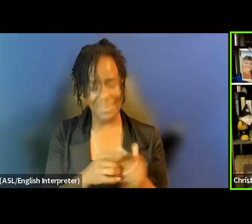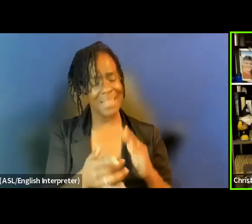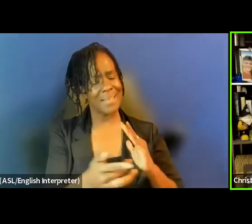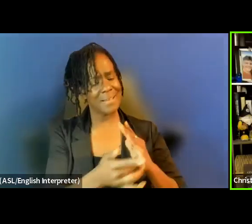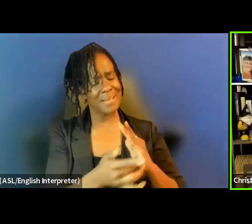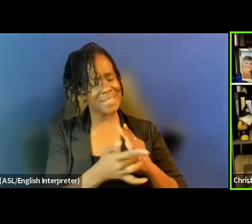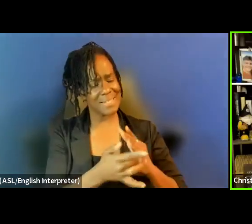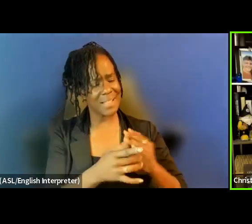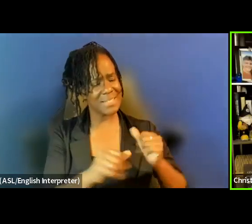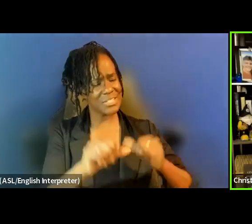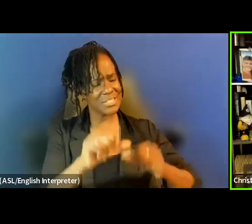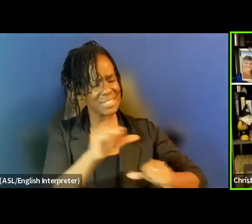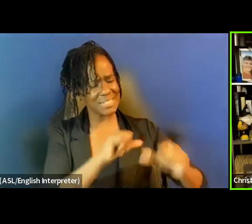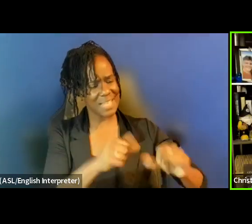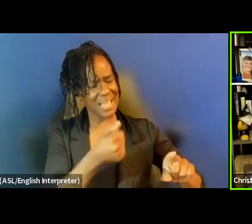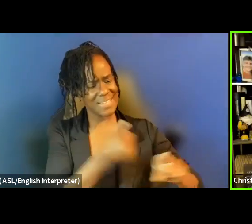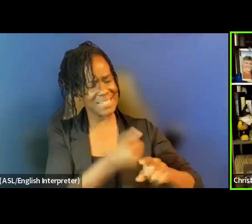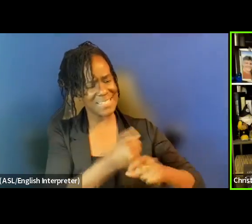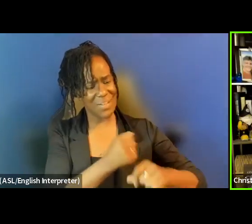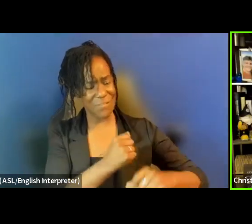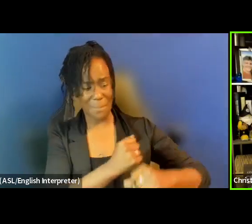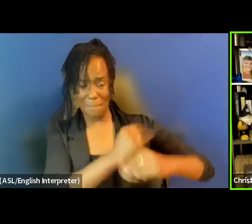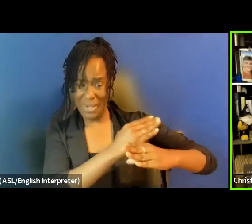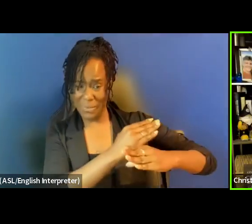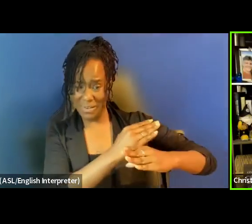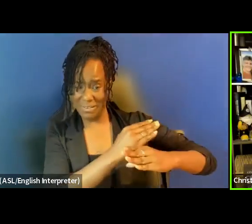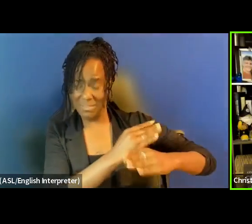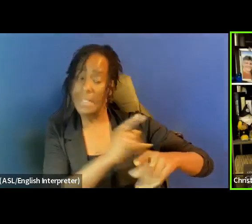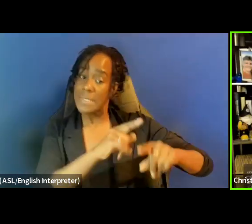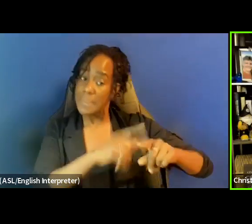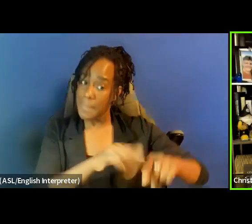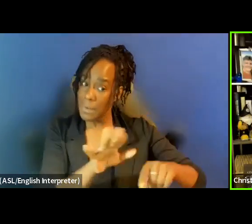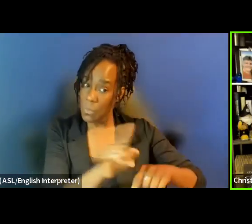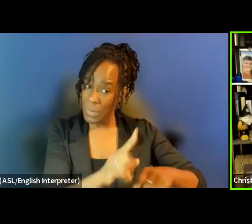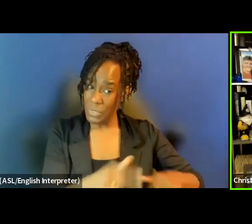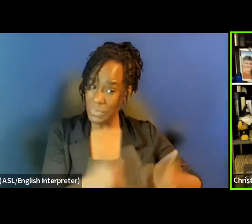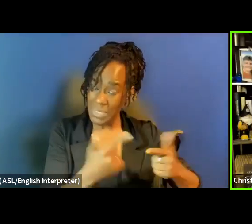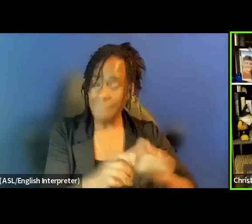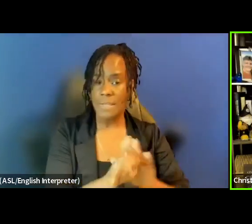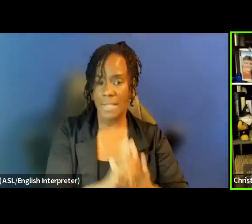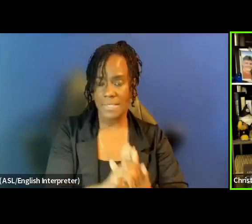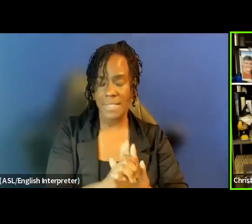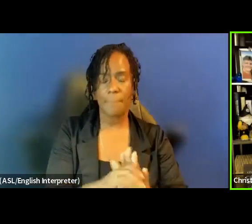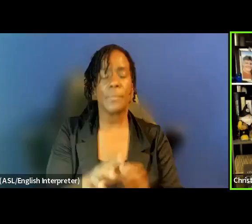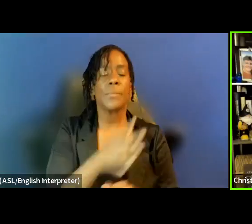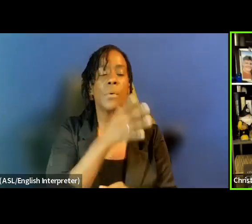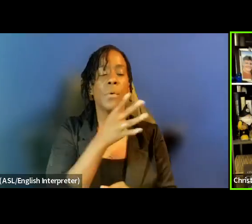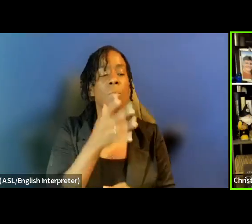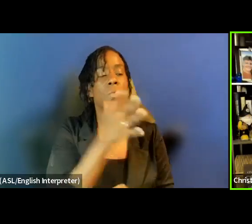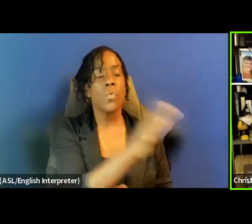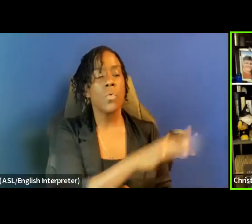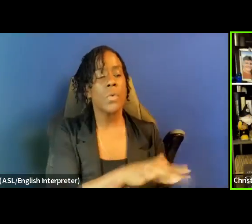Wonderful, thank you very much. We did get a question -- We did get a question that is in two